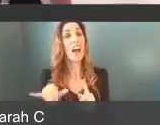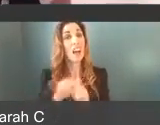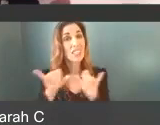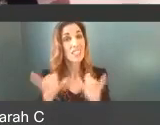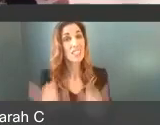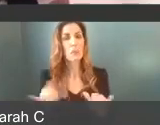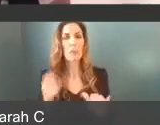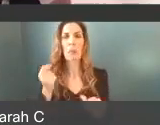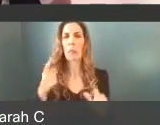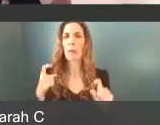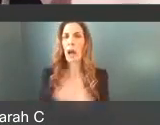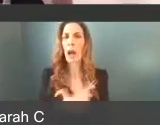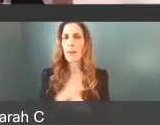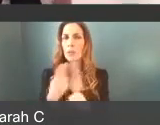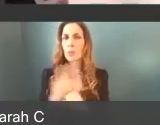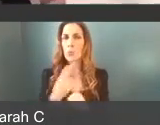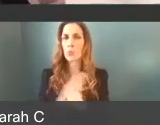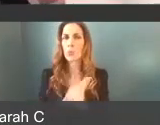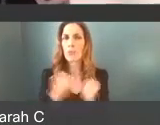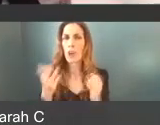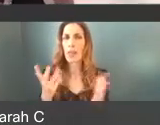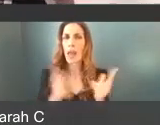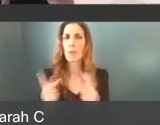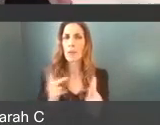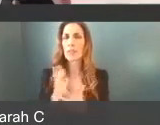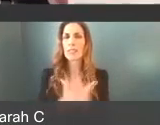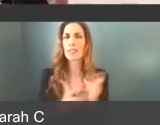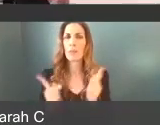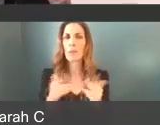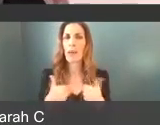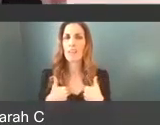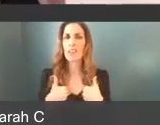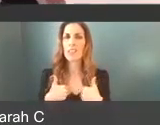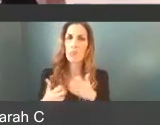to use for a lot of people. Some people had some problems with it. So we knew that that